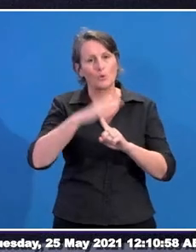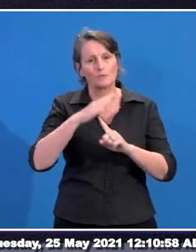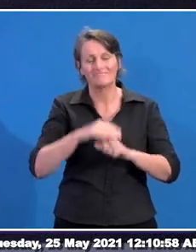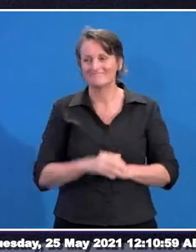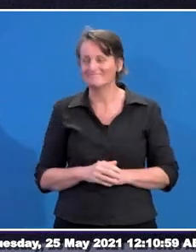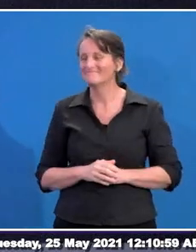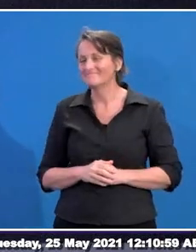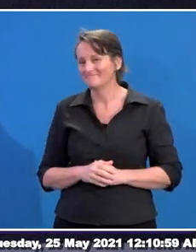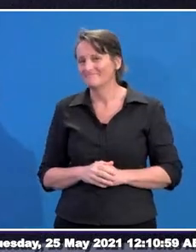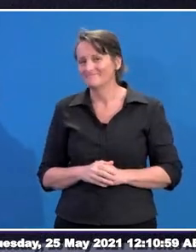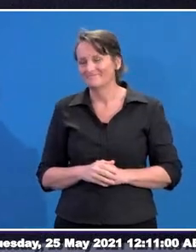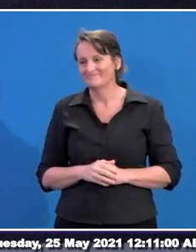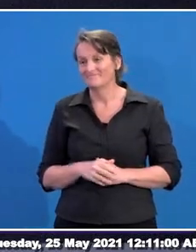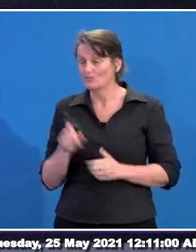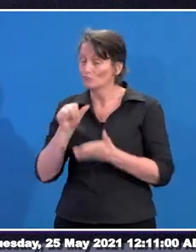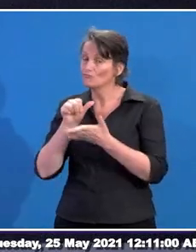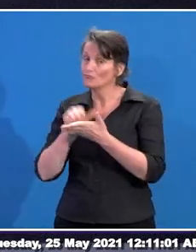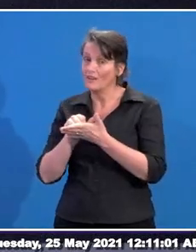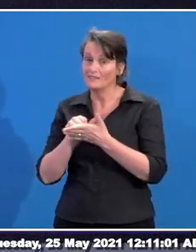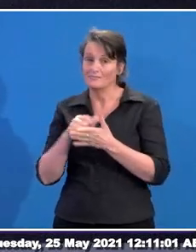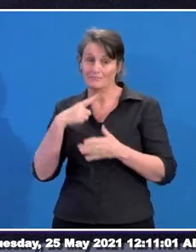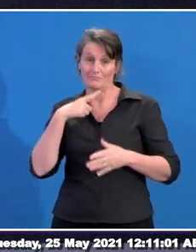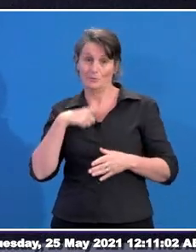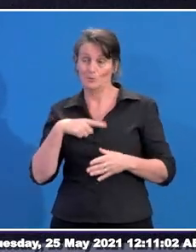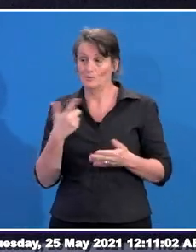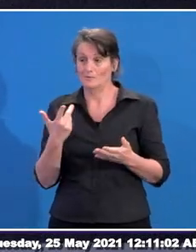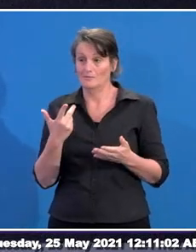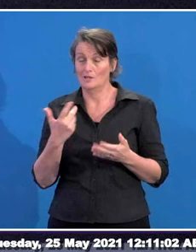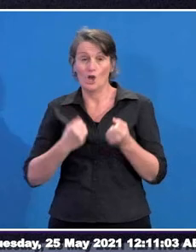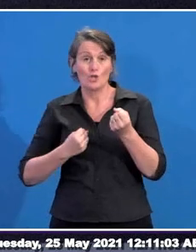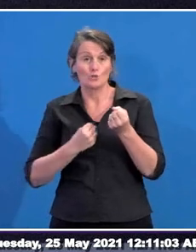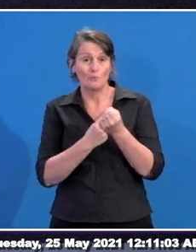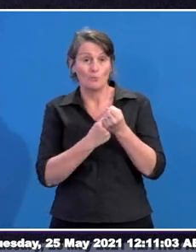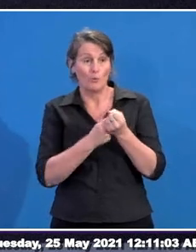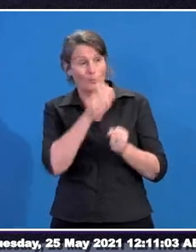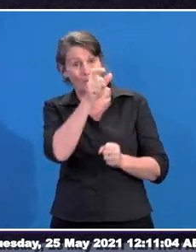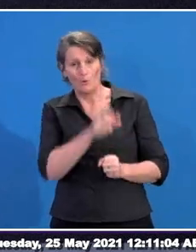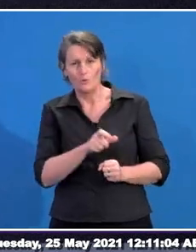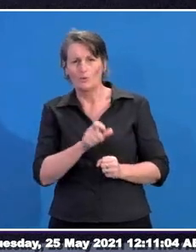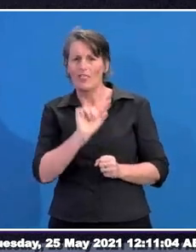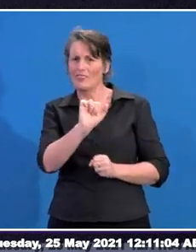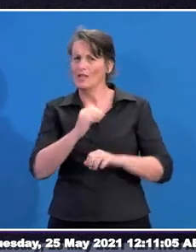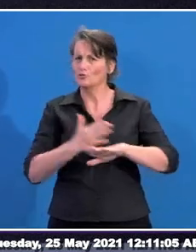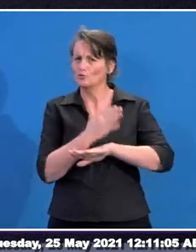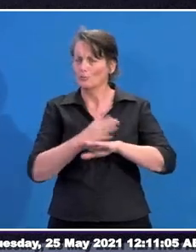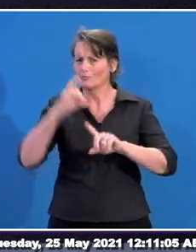The role that the support workers play is key to his,